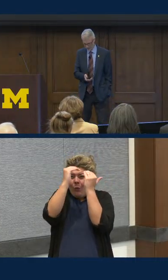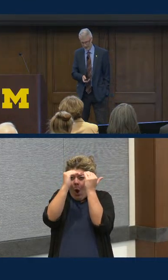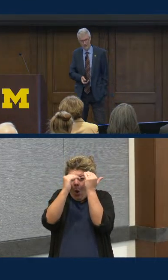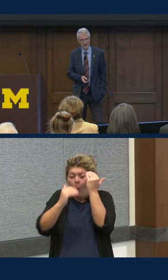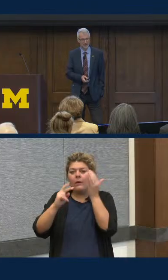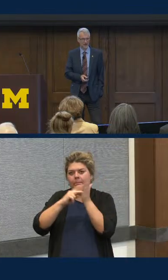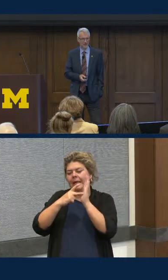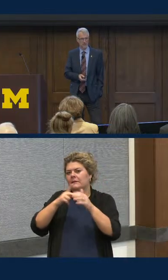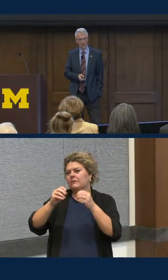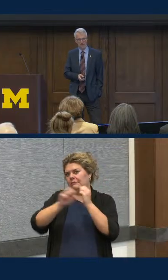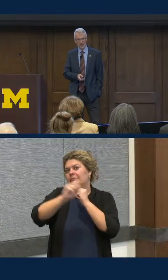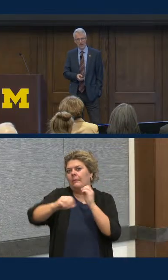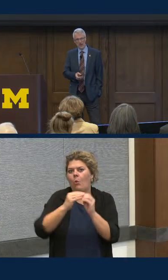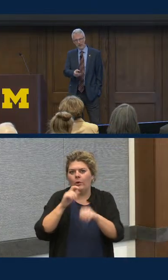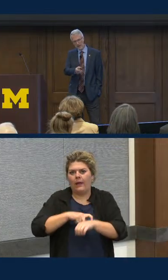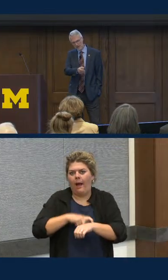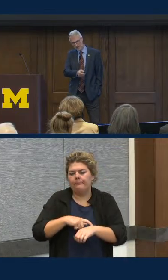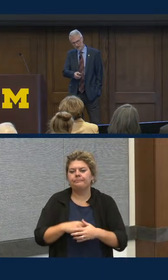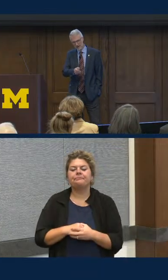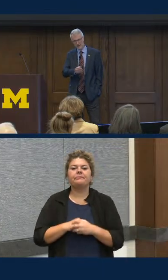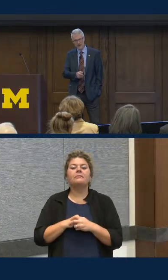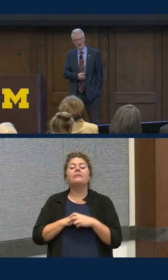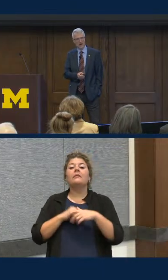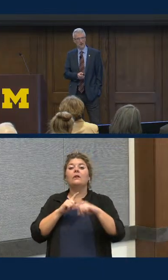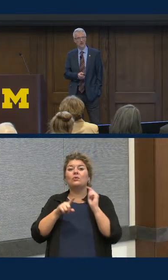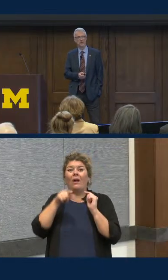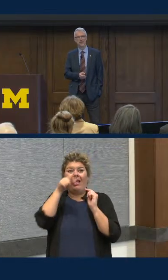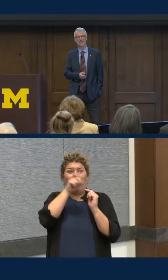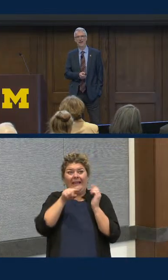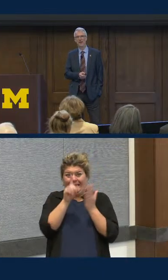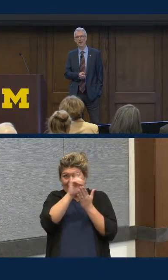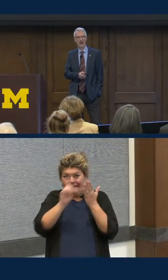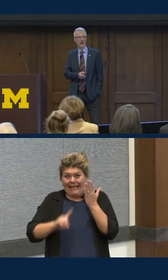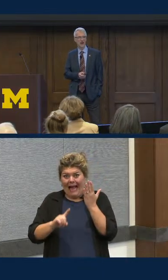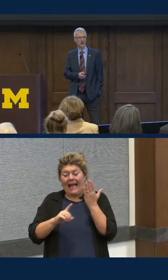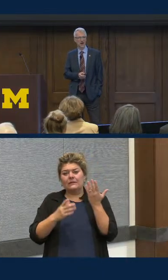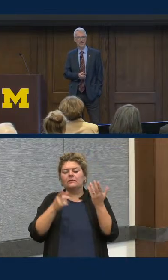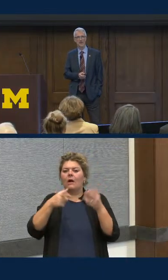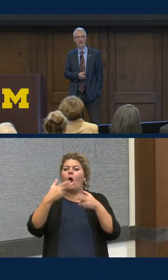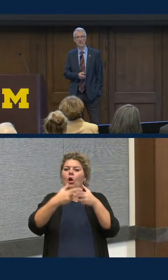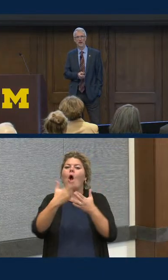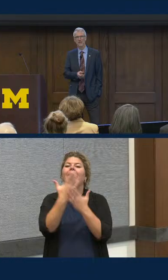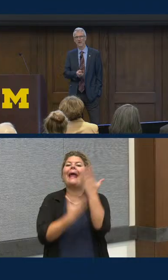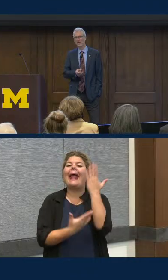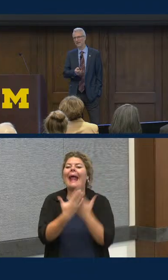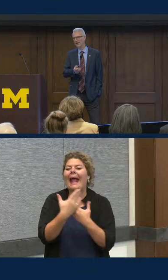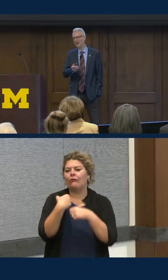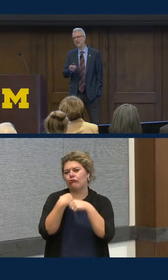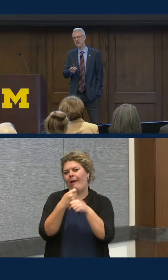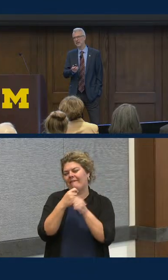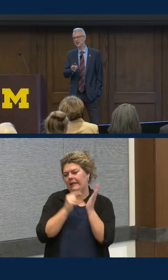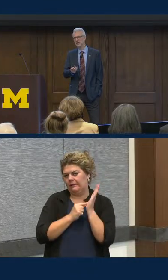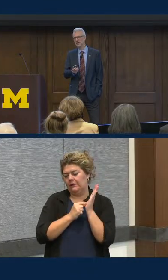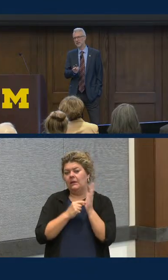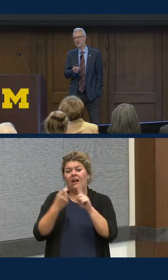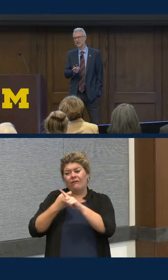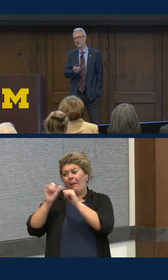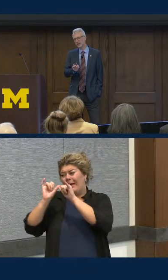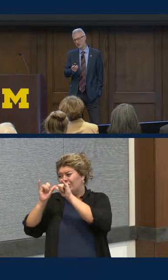when you collect less data. These designs here are what we would today call hand crafted